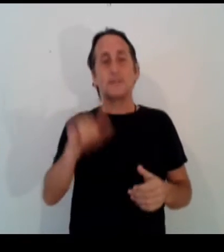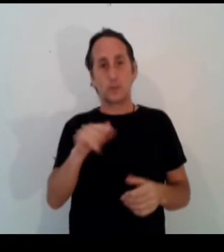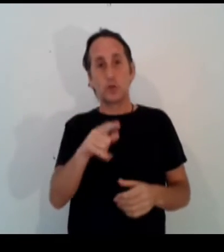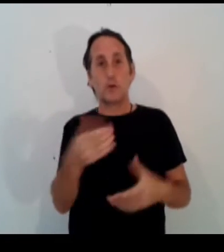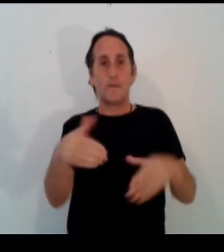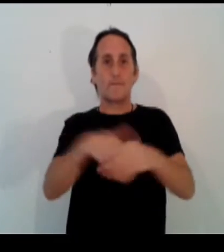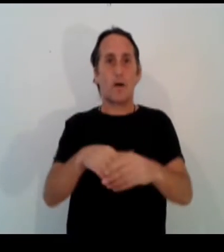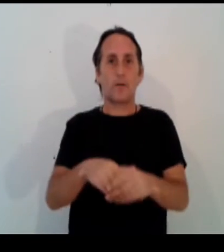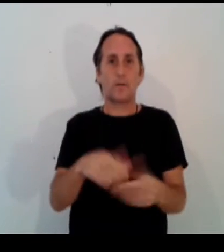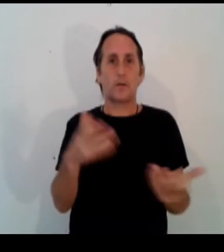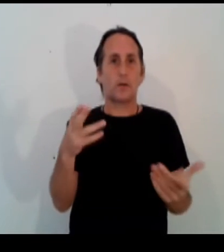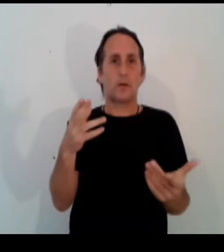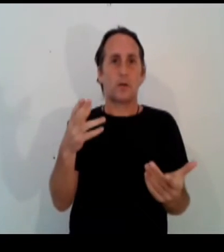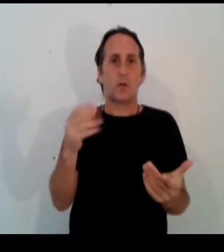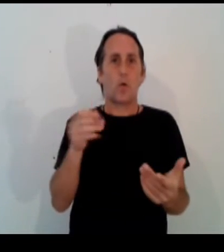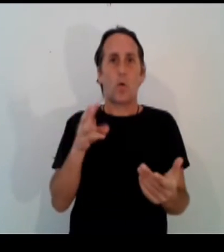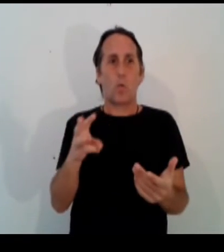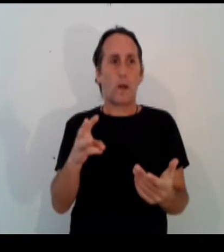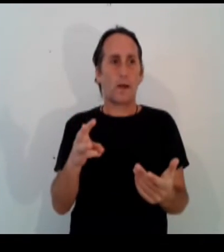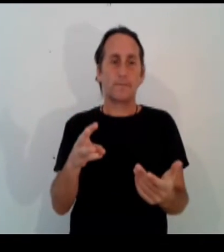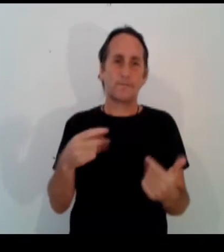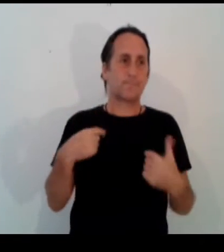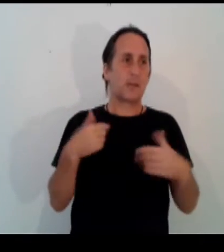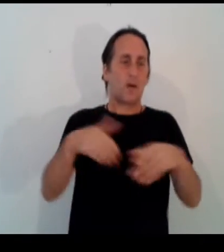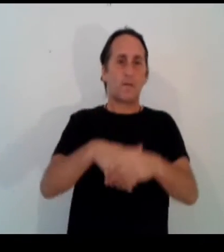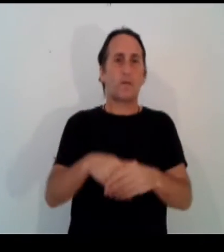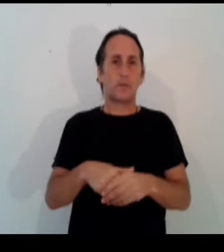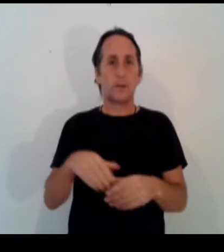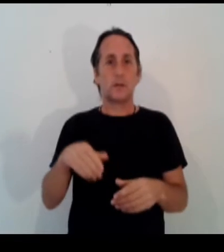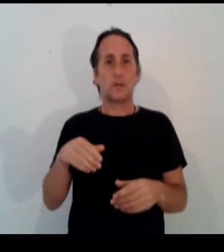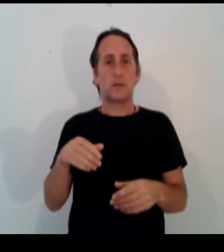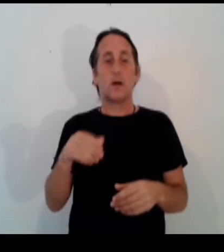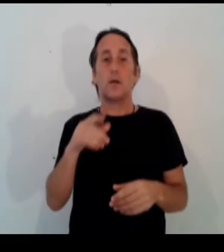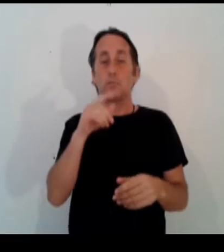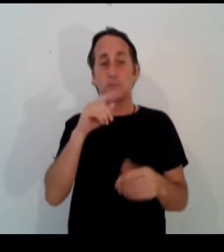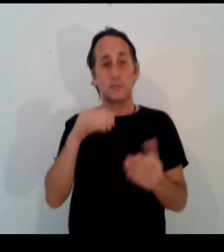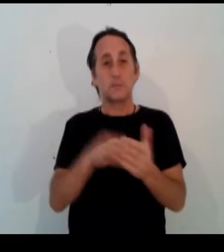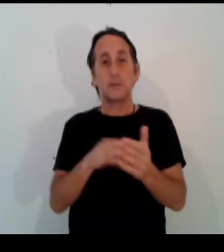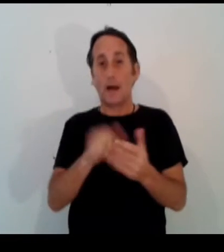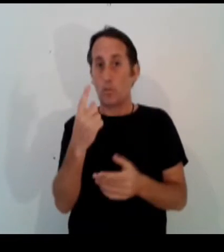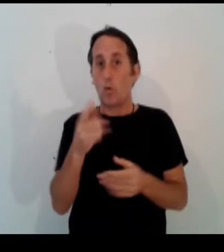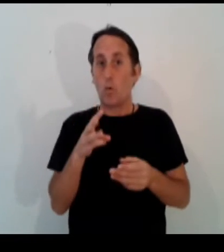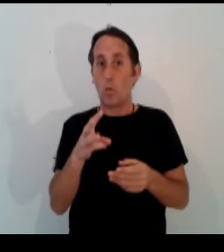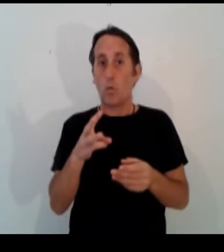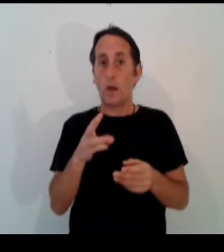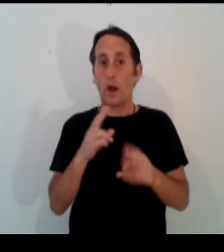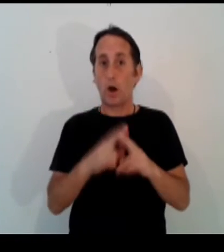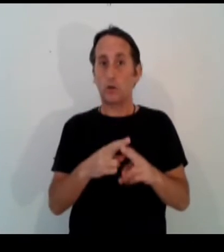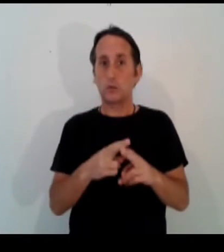but you are involved, there's no way out, well actually there is a way out and that is to say "I am not contributing"